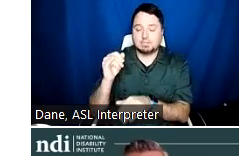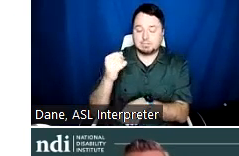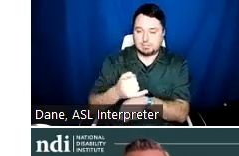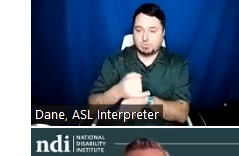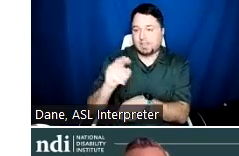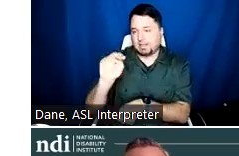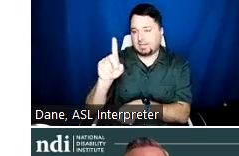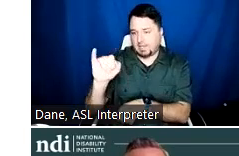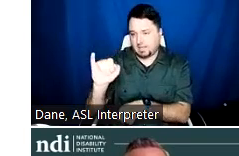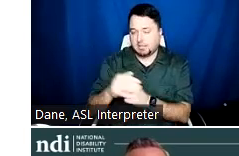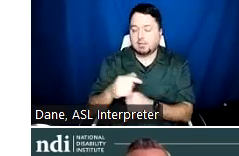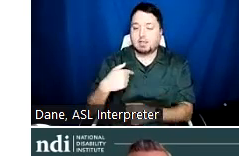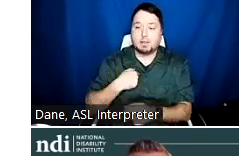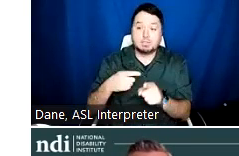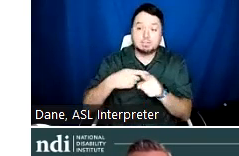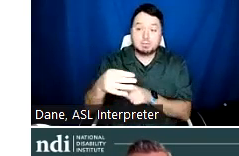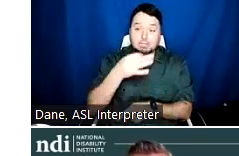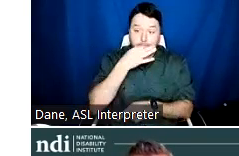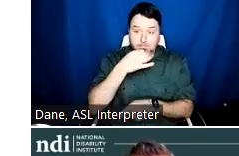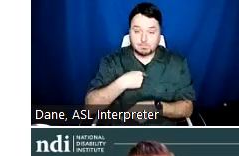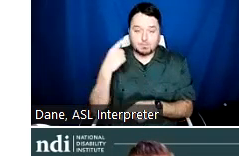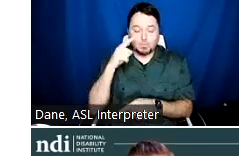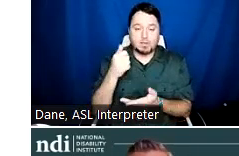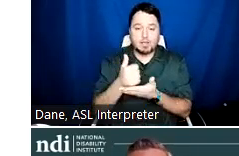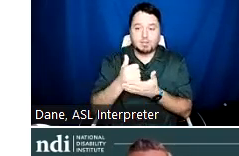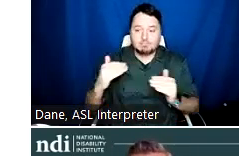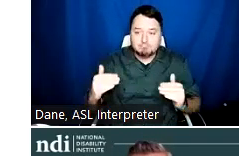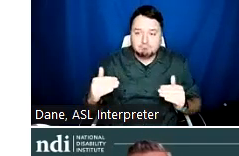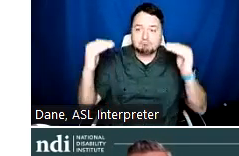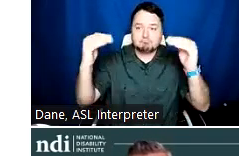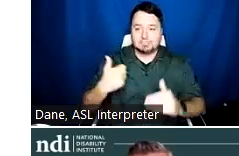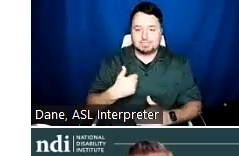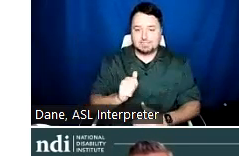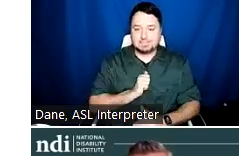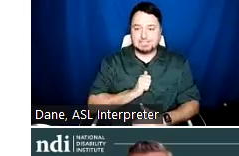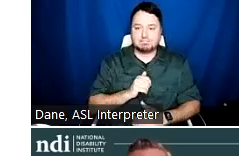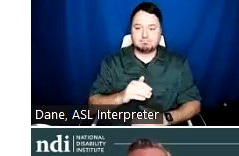subject matter expert on advancing economic self-sufficiency for people with disabilities